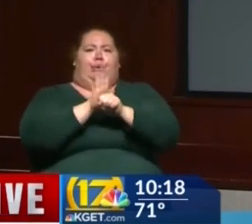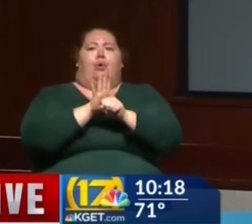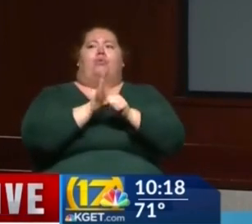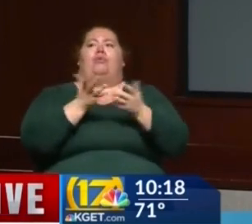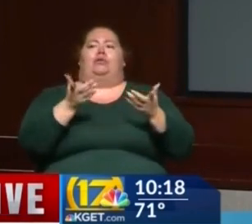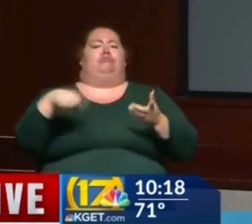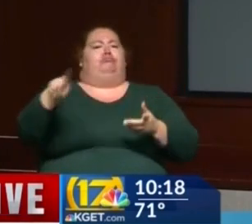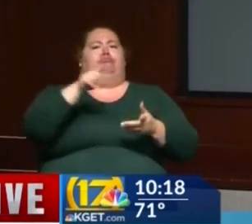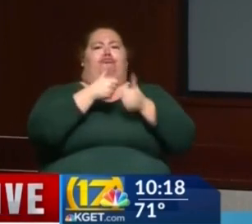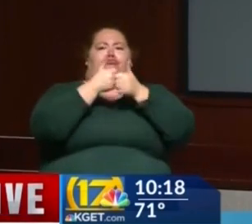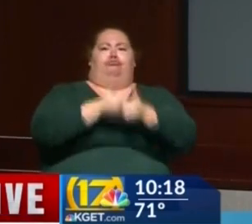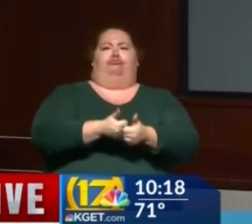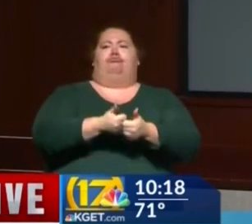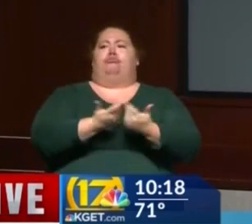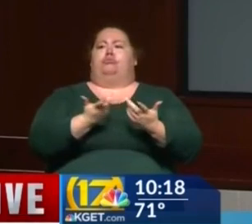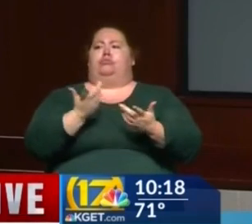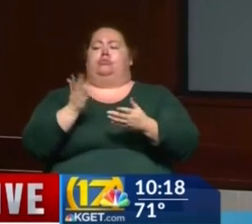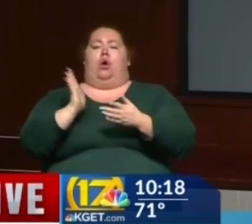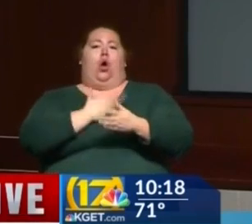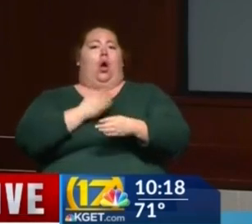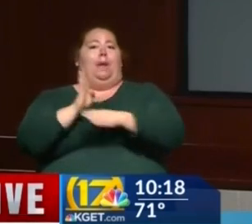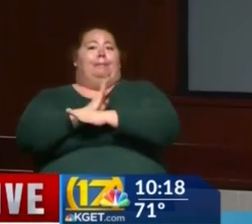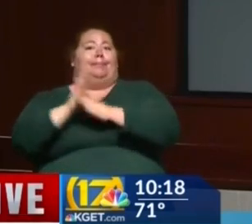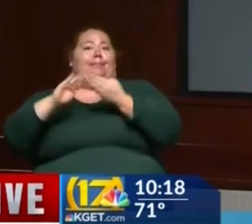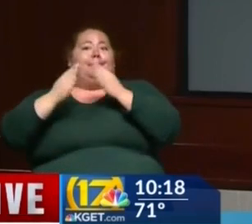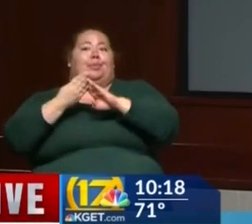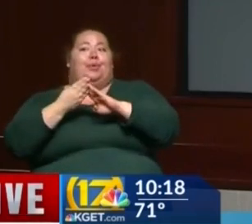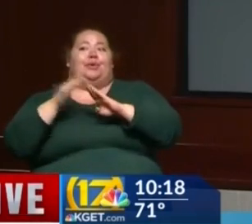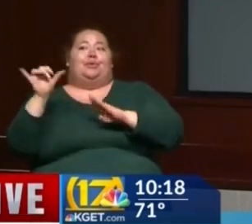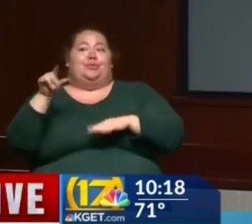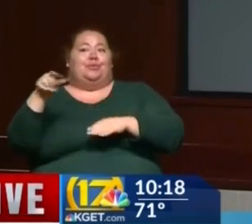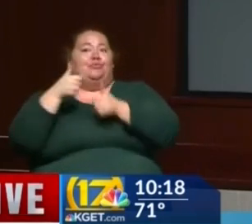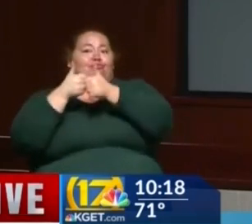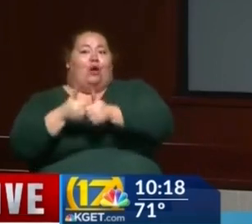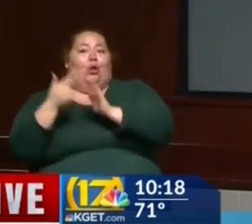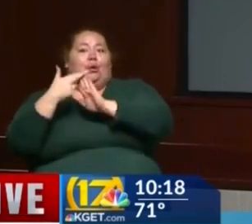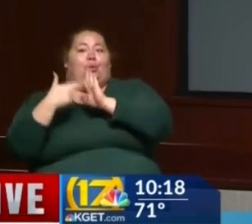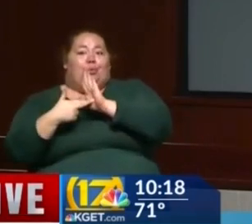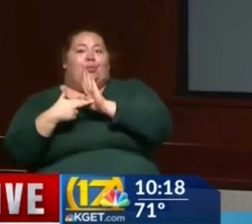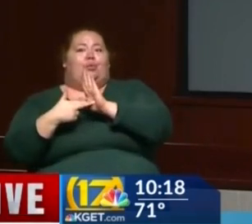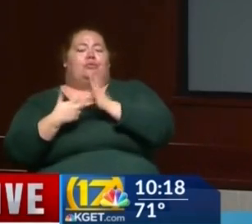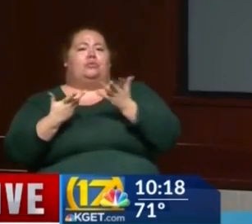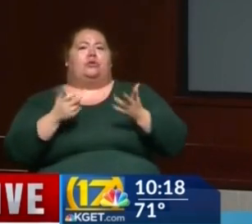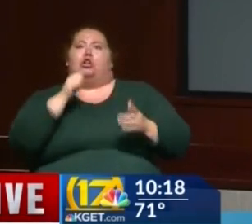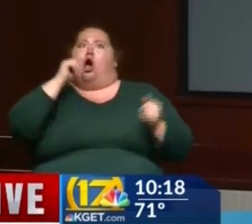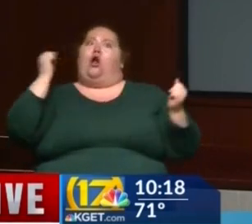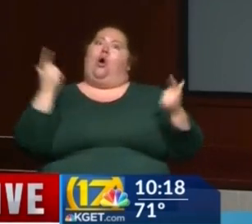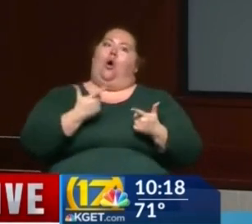PUBLIC HEALTH CHOICES DOING ALL THE THINGS WE HAVE BEEN TALKING ABOUT TO HELP SLOW THE SPREAD